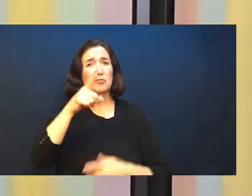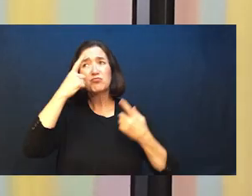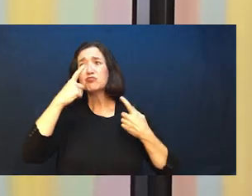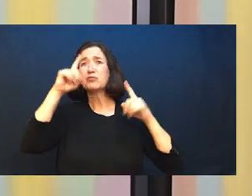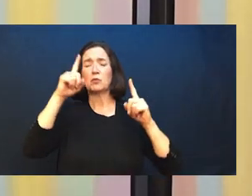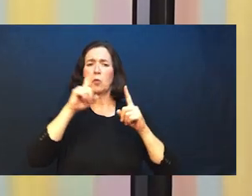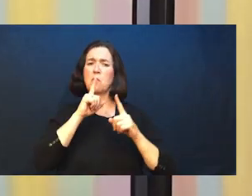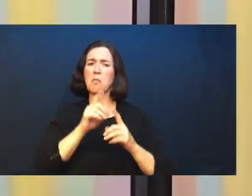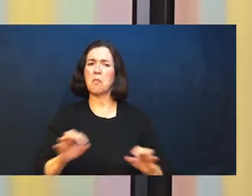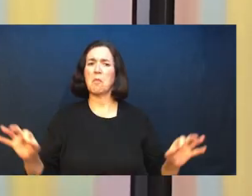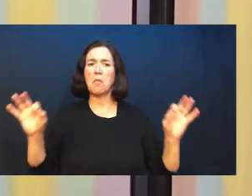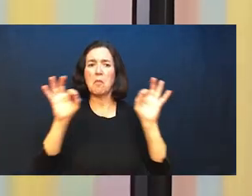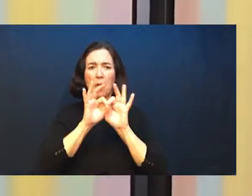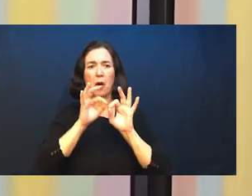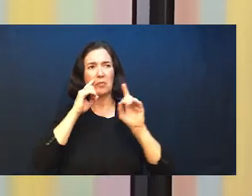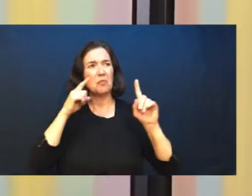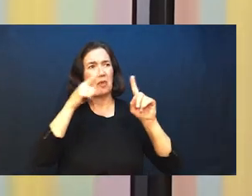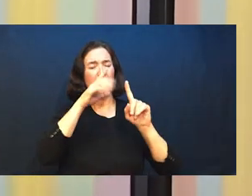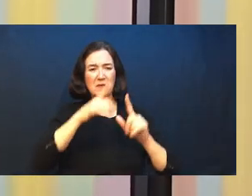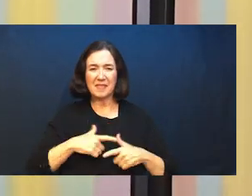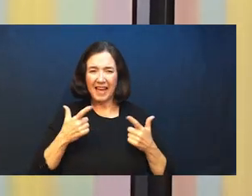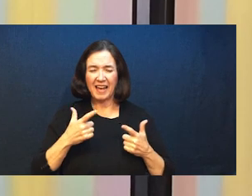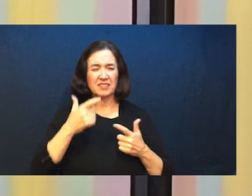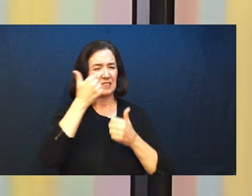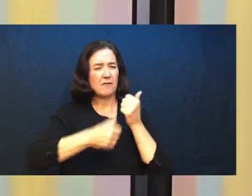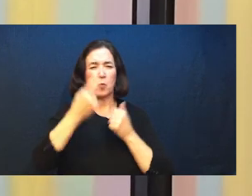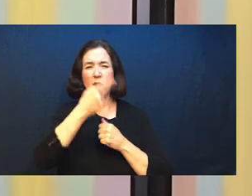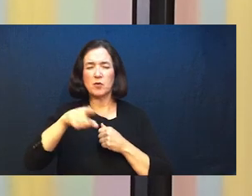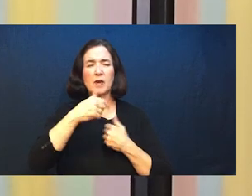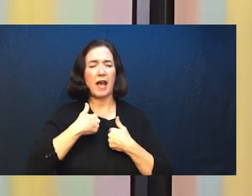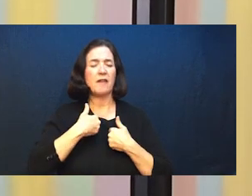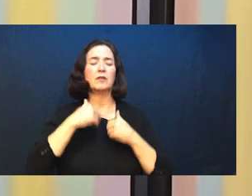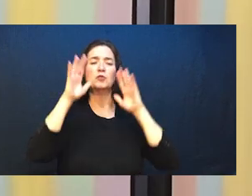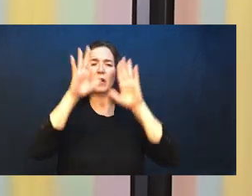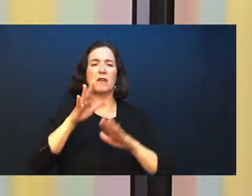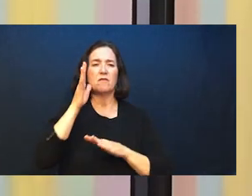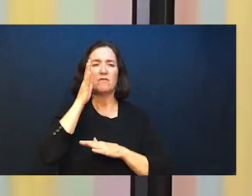You've achieved a very important milestone in your life, and every one of you have a great future.